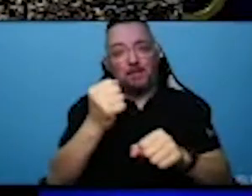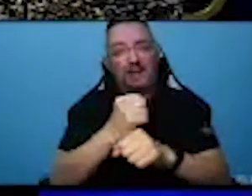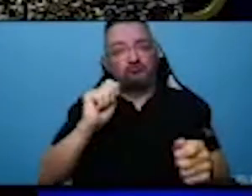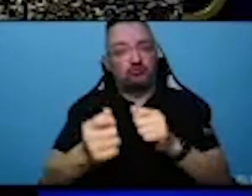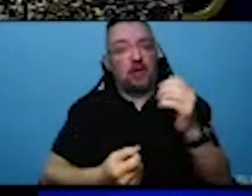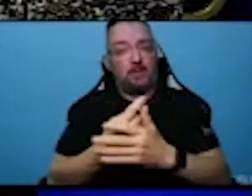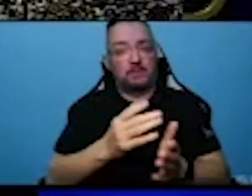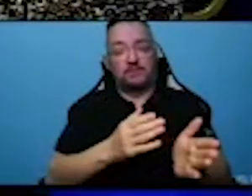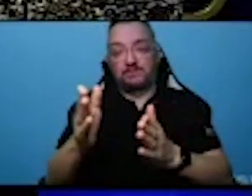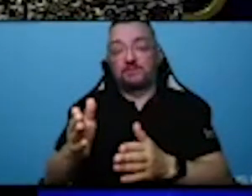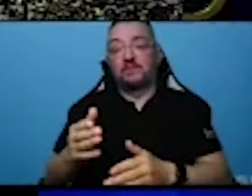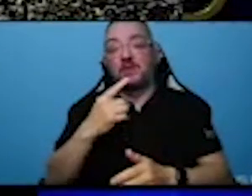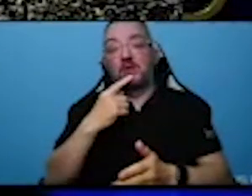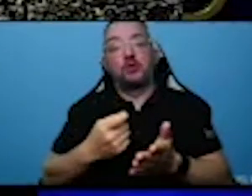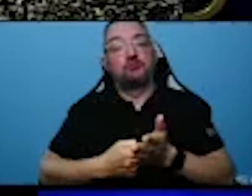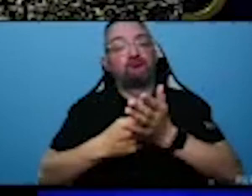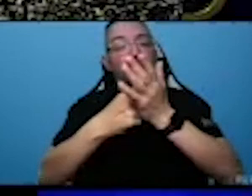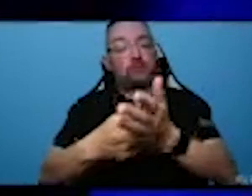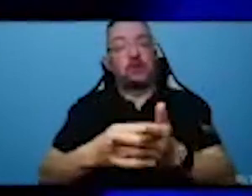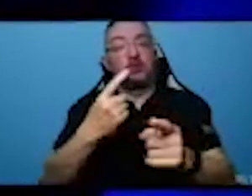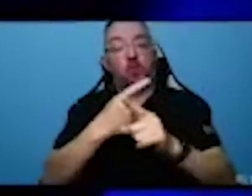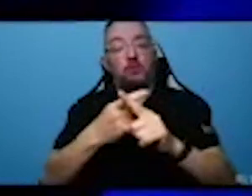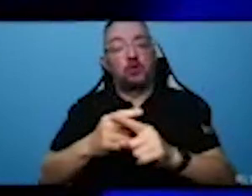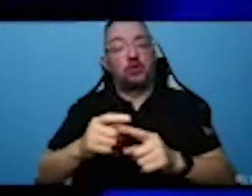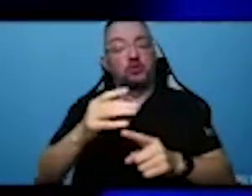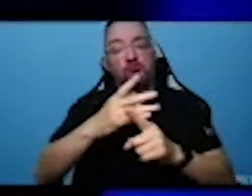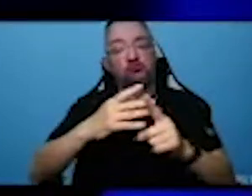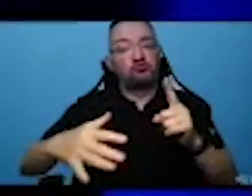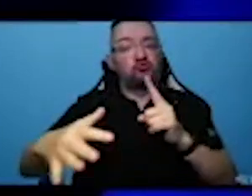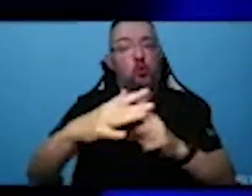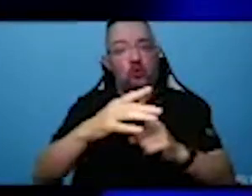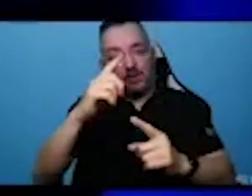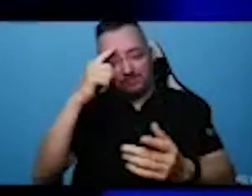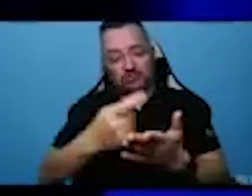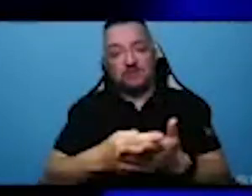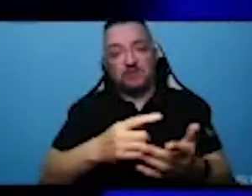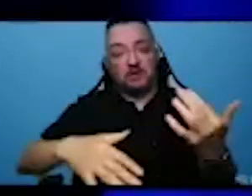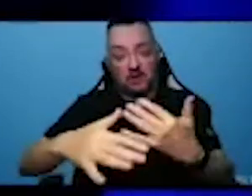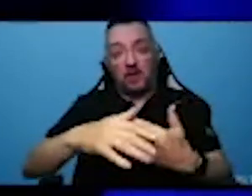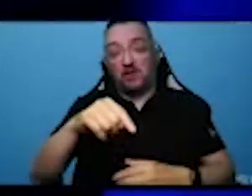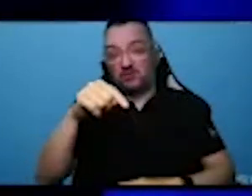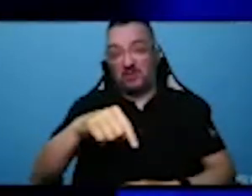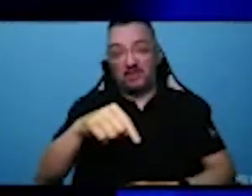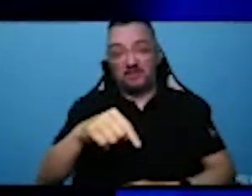prescribing, which I think might be policy specific is so important. It's the one thing from the report that I would like to see happen now.